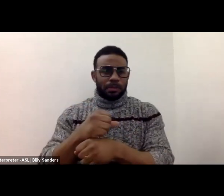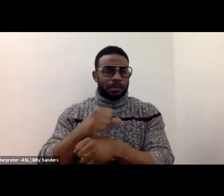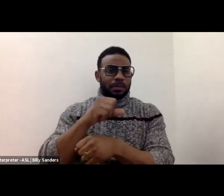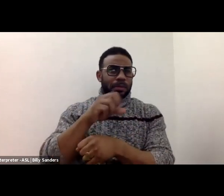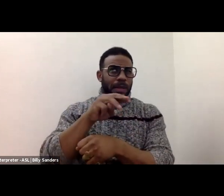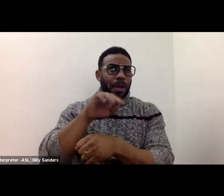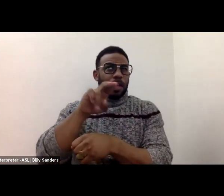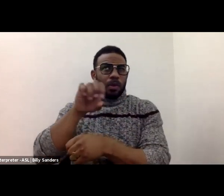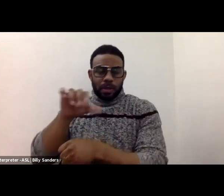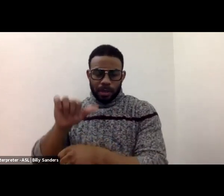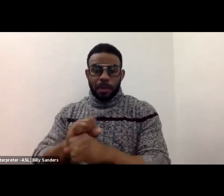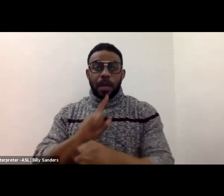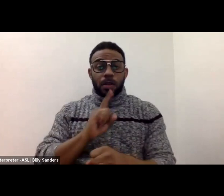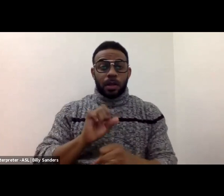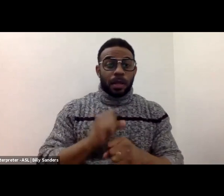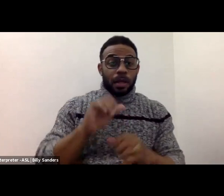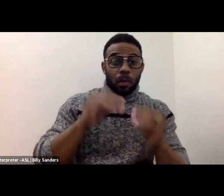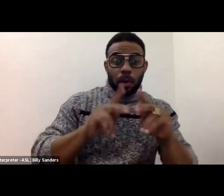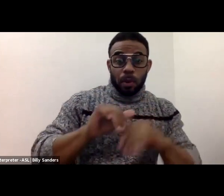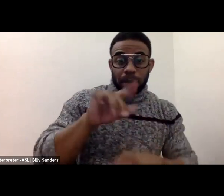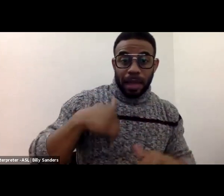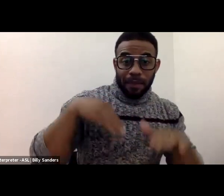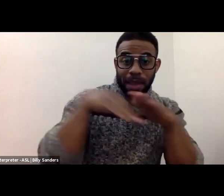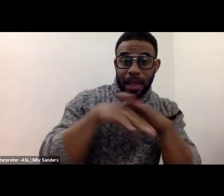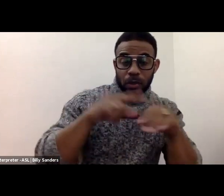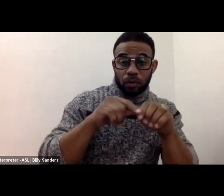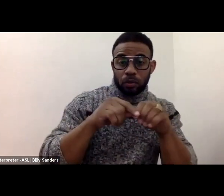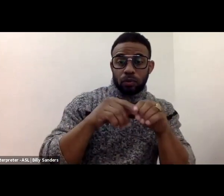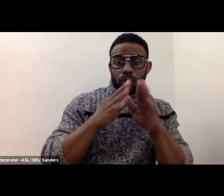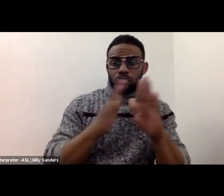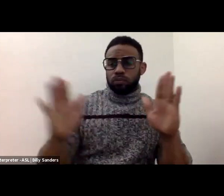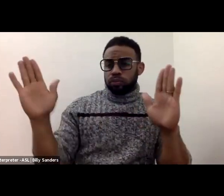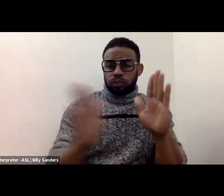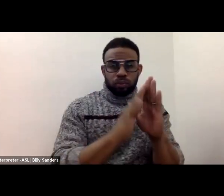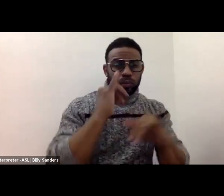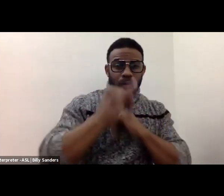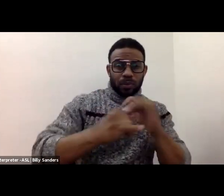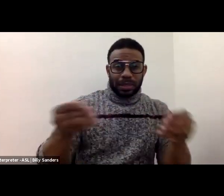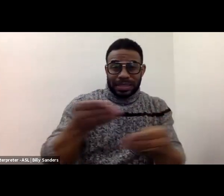ensure more PWDs participate in the broad range of international exchange programs and